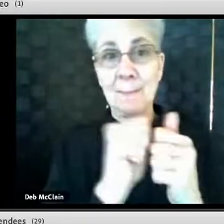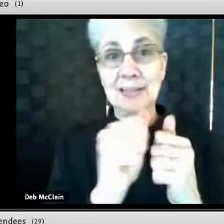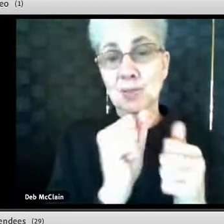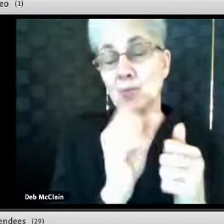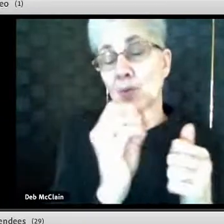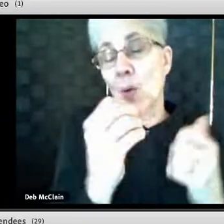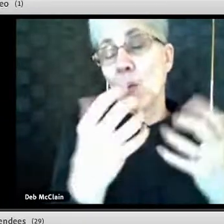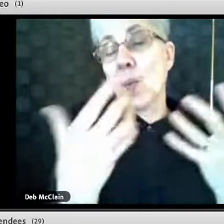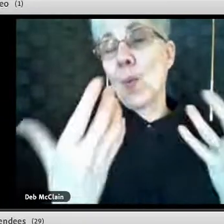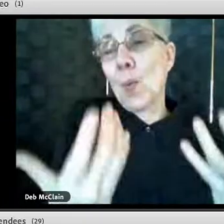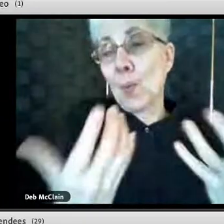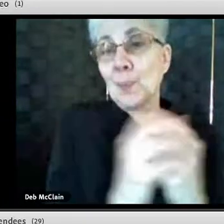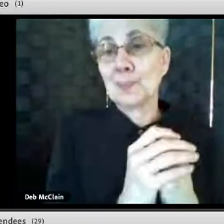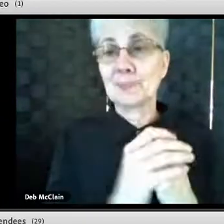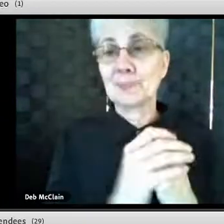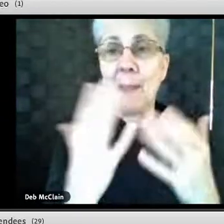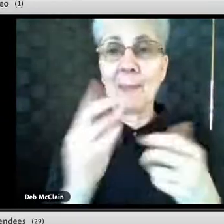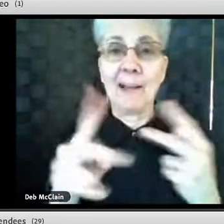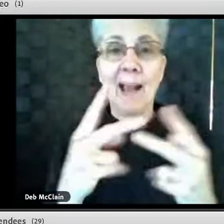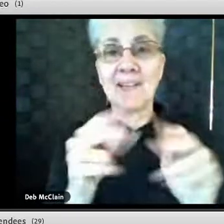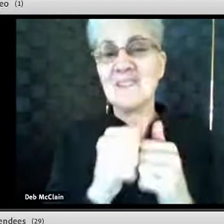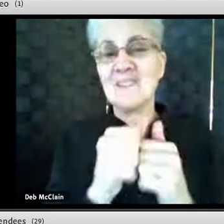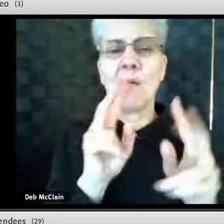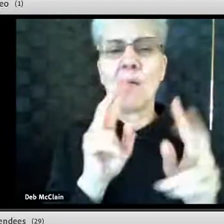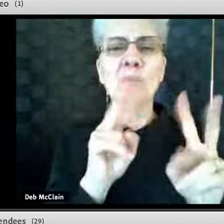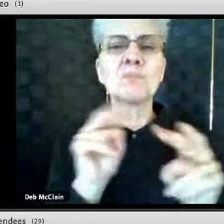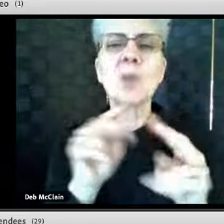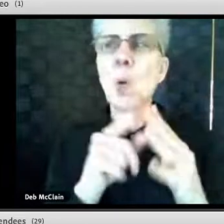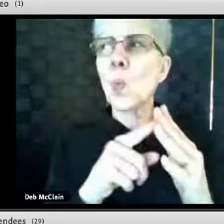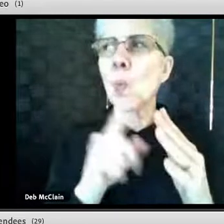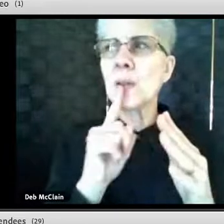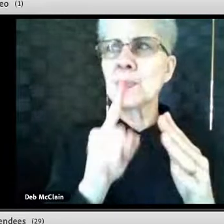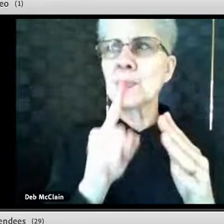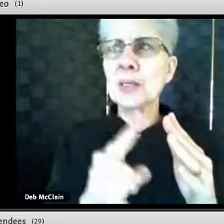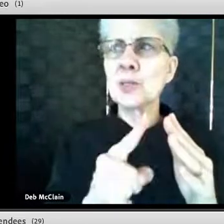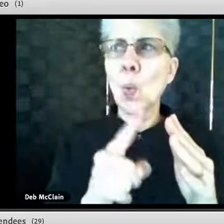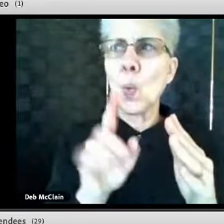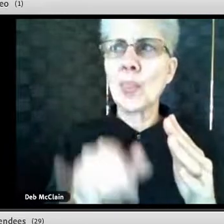and I always do better with competition, so, you know, just kind of following around with that